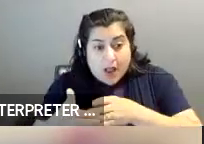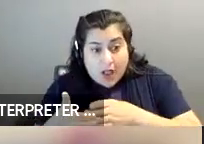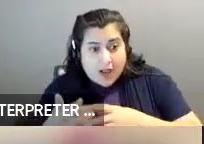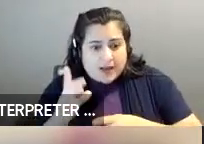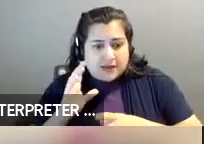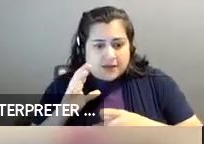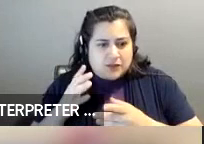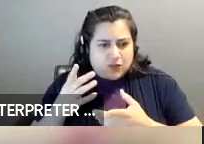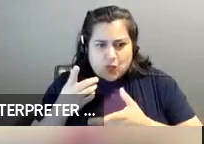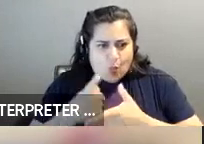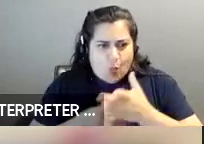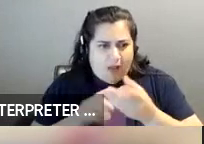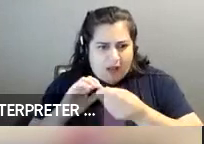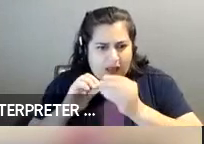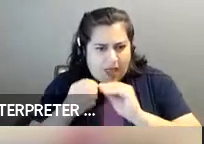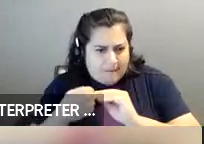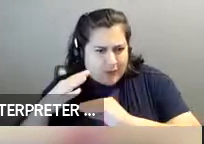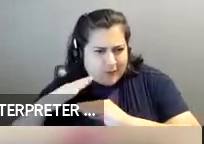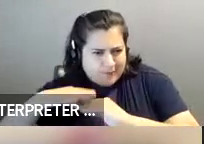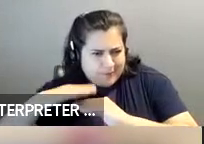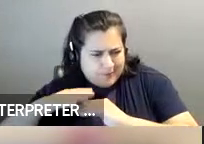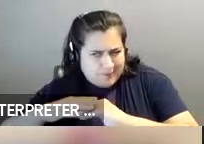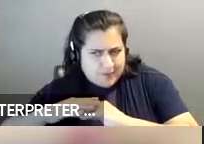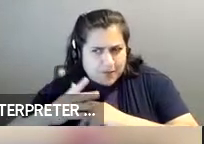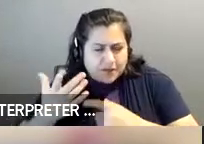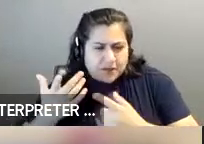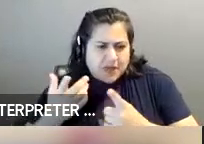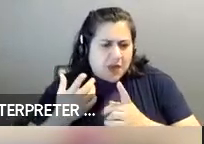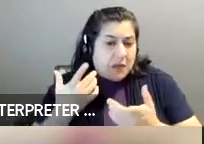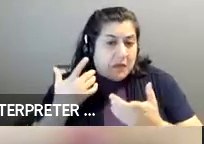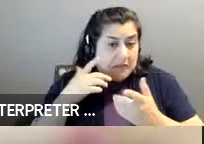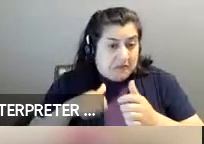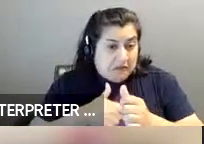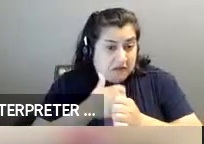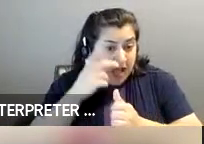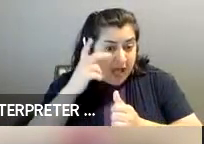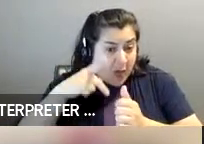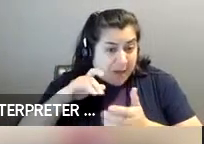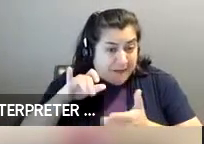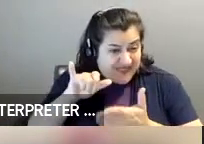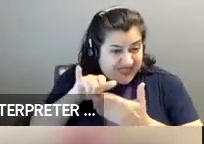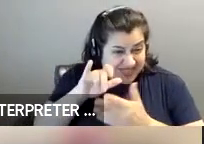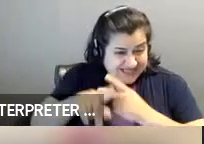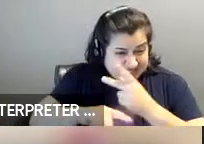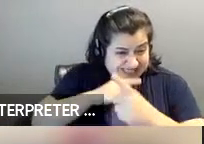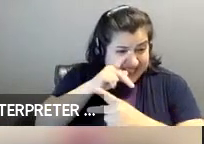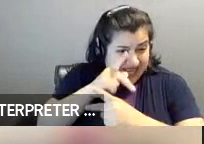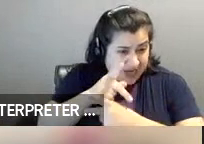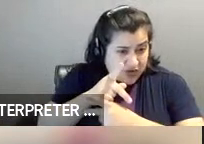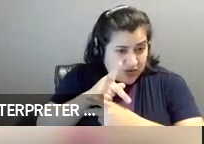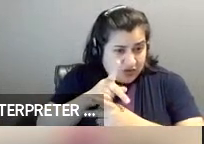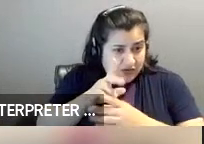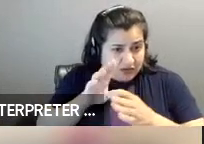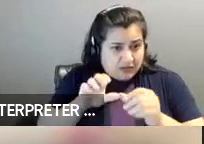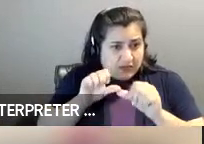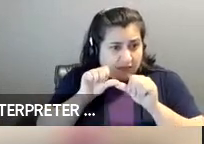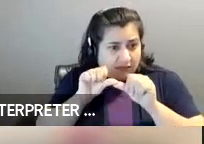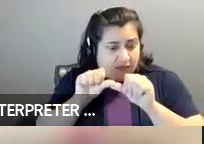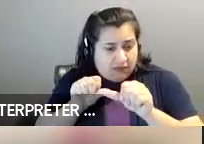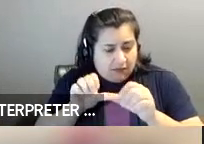Excuse me. And then it asks: Was there a follow-up study of this nature conducted according to this expectation?